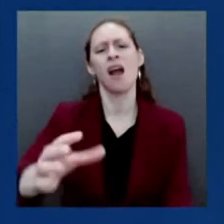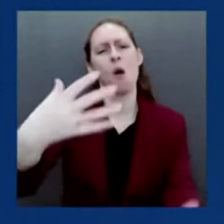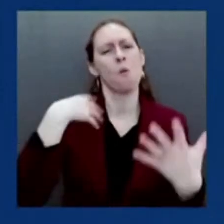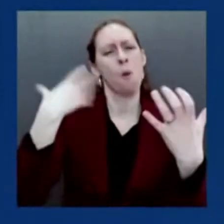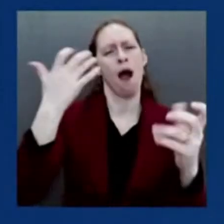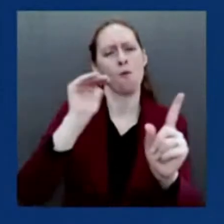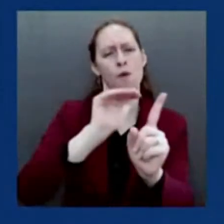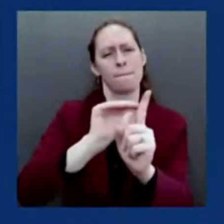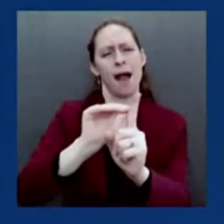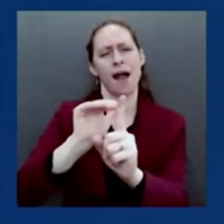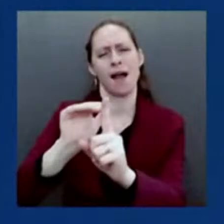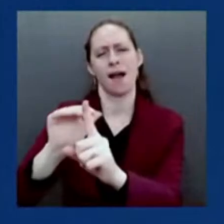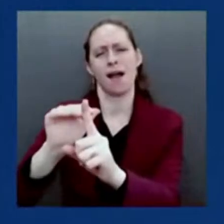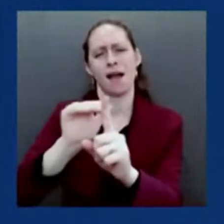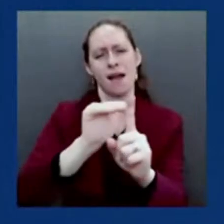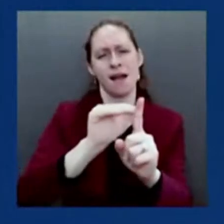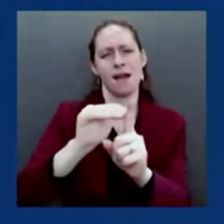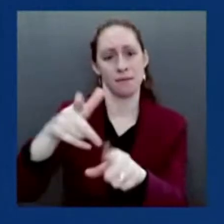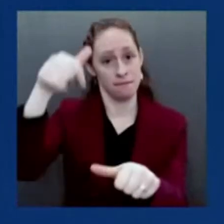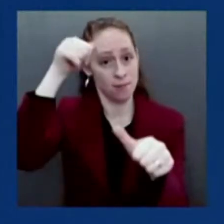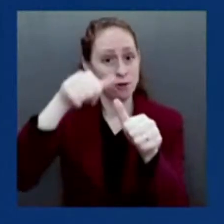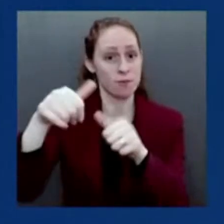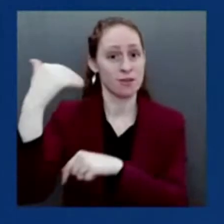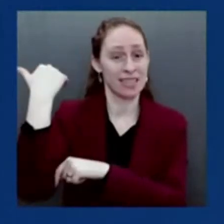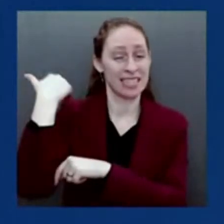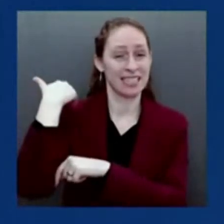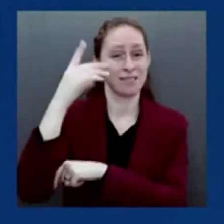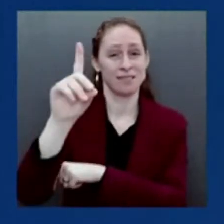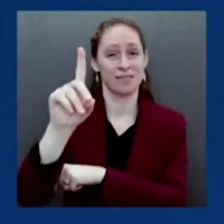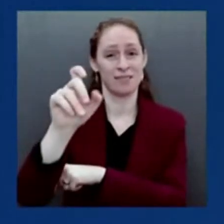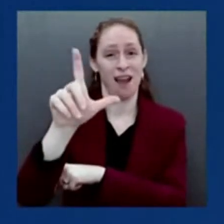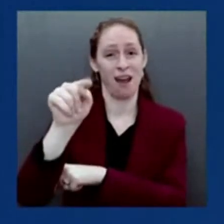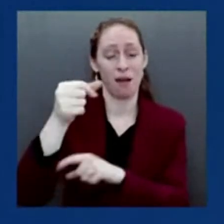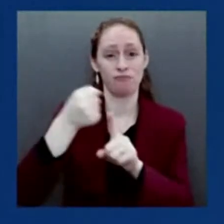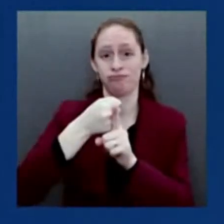I WOULD LIKE TO REMIND PEOPLE THAT WE HAD A ROBUST SURGE IN THE FALL.